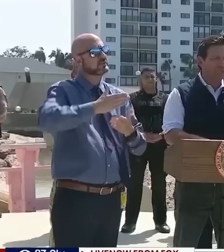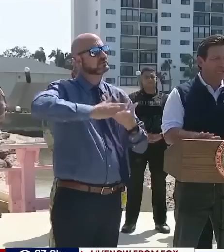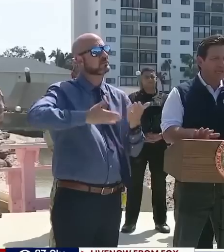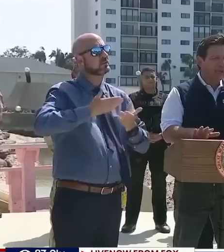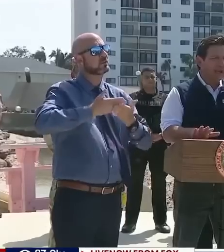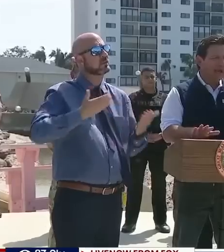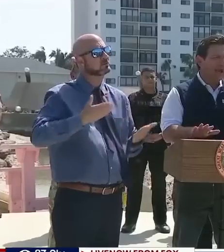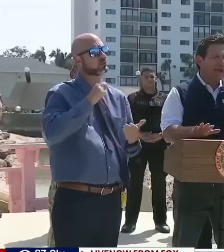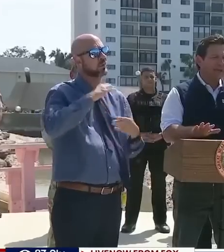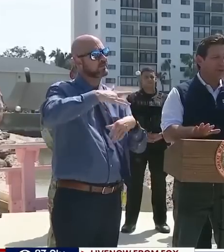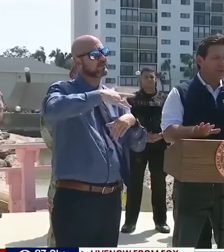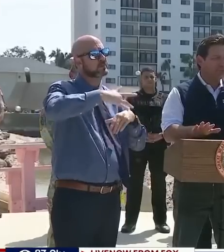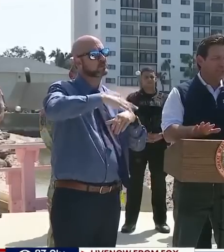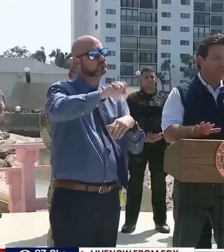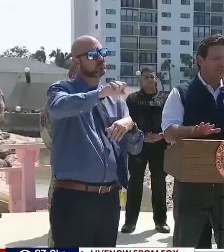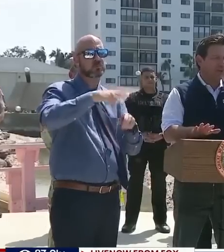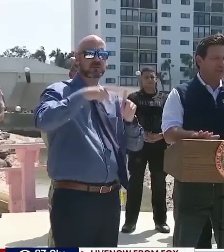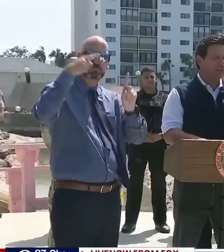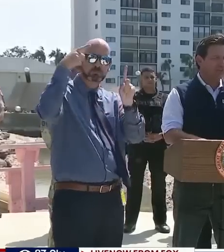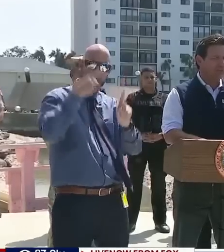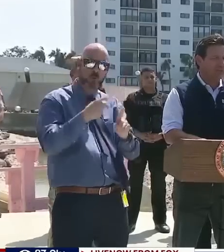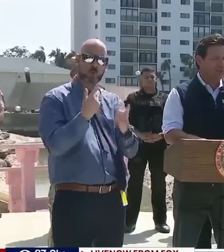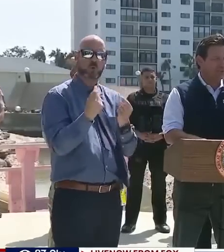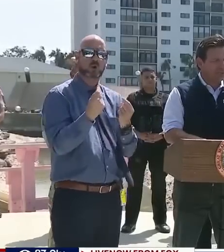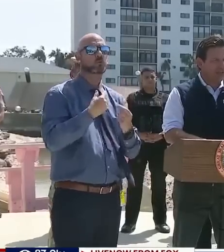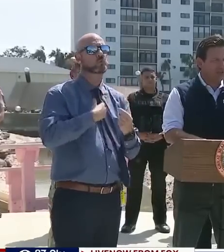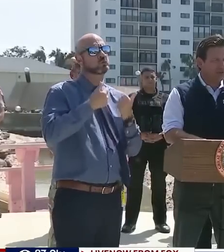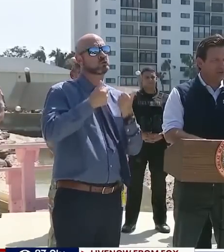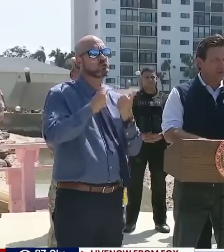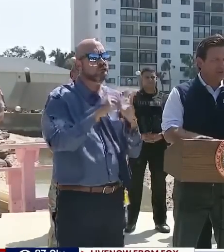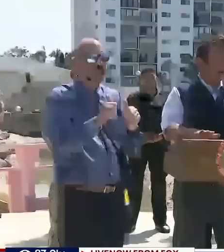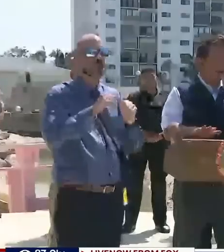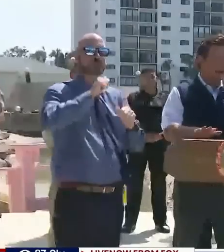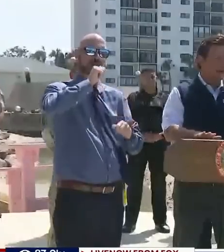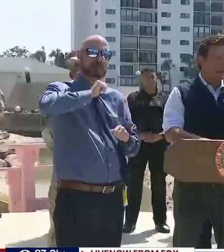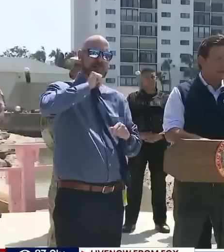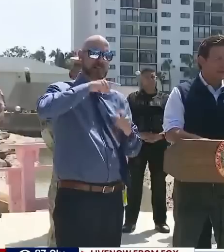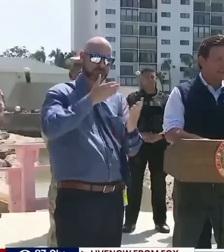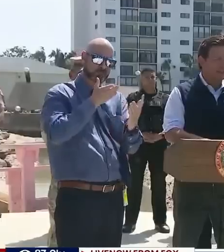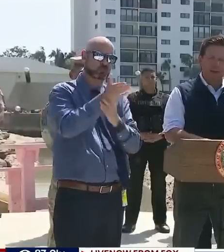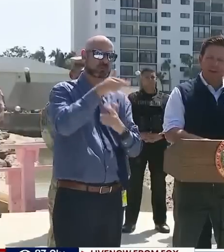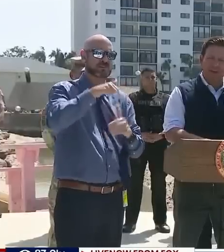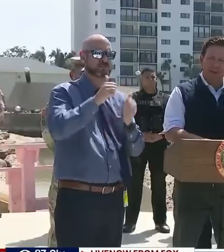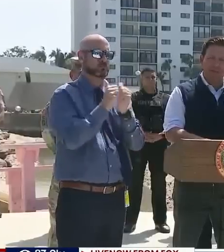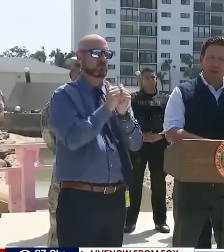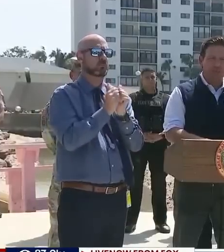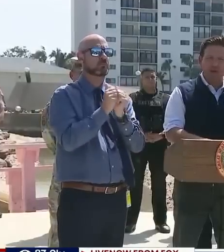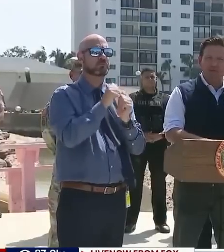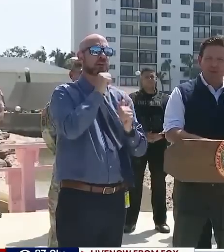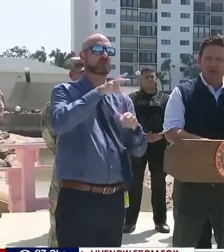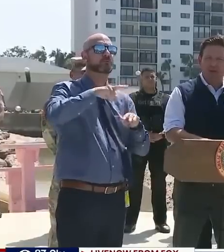Guard unit that we've used before to help. uh yeah. So so we've got we've got some assets. but, but ultimately, I I think we